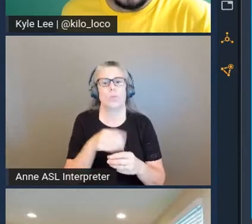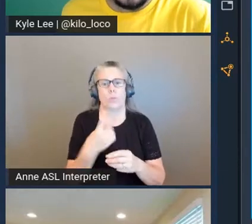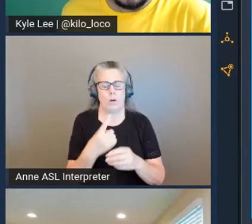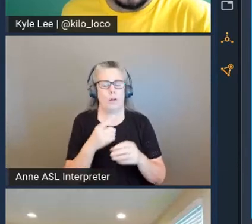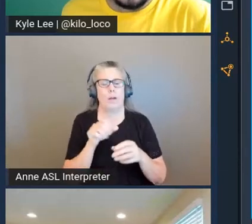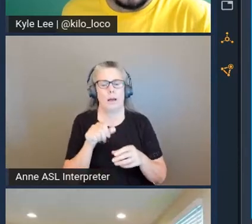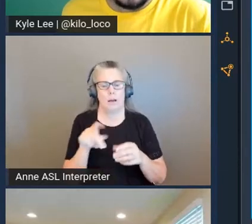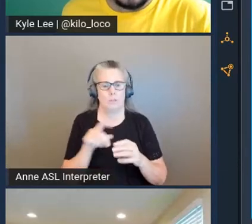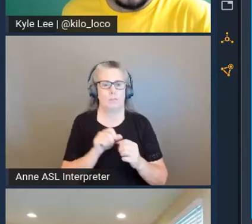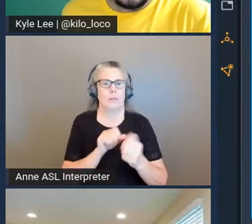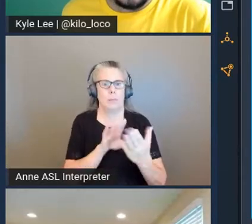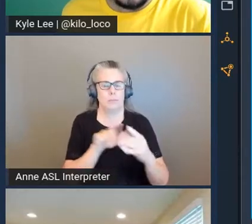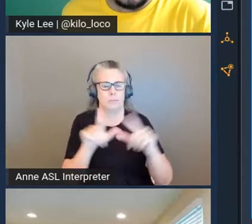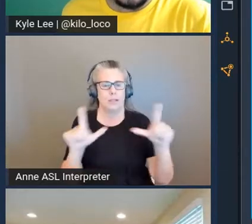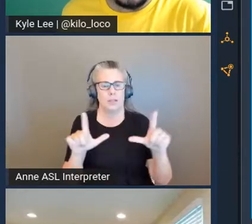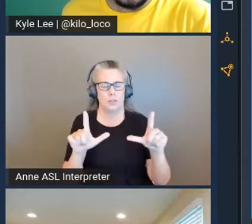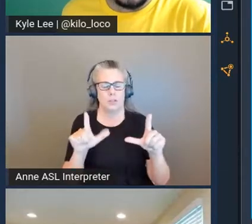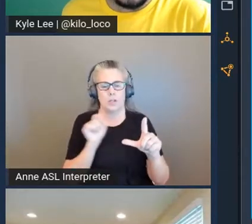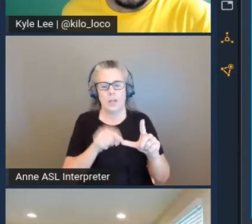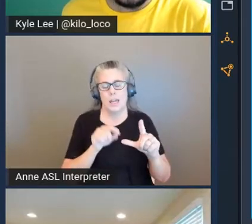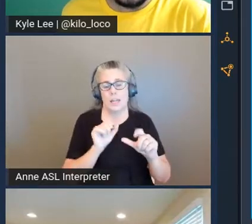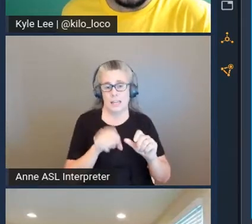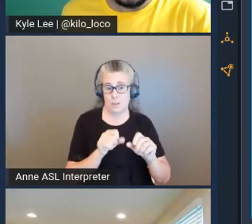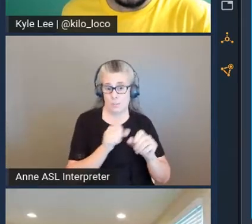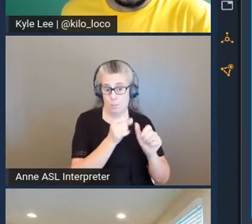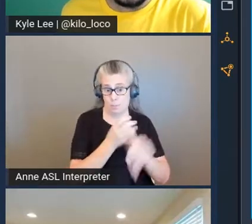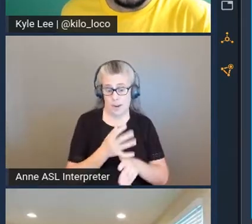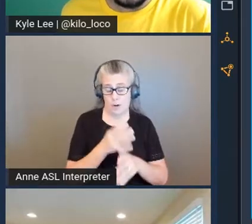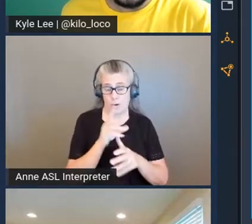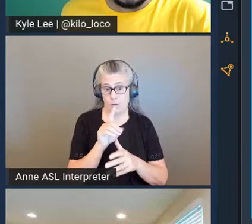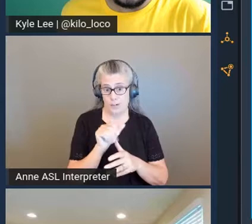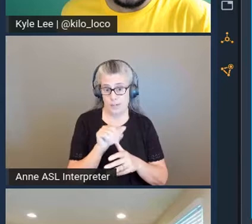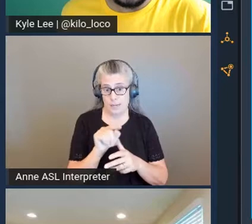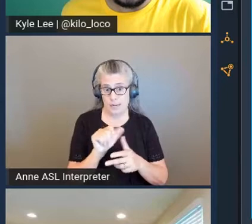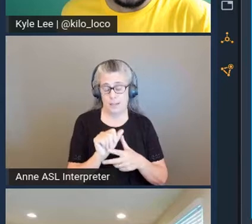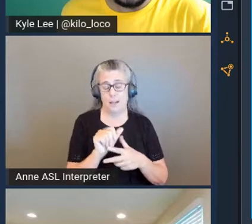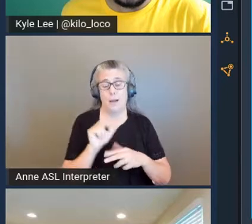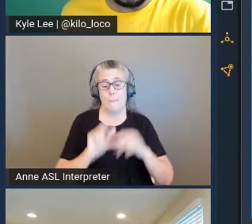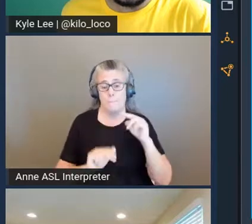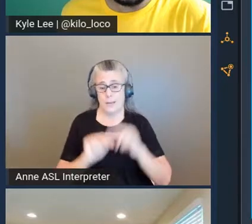You'll be able to build your models, train, and tune them, and you'll be able